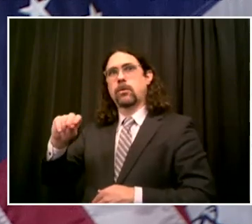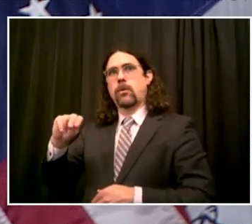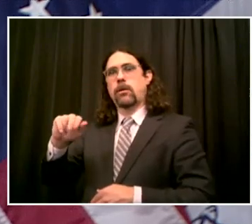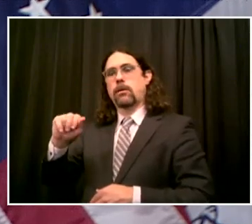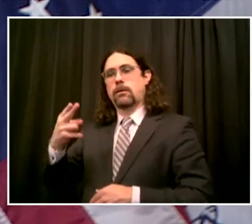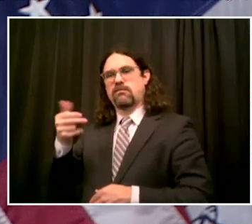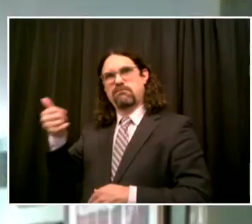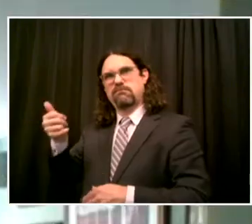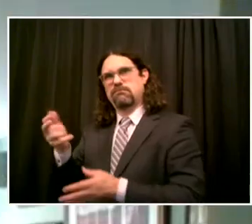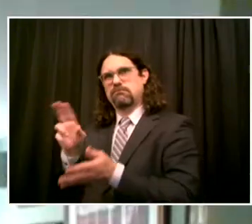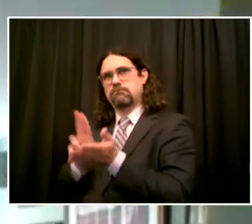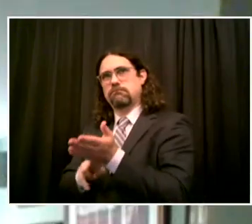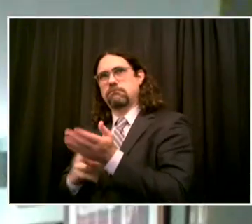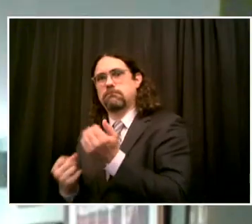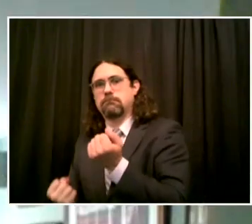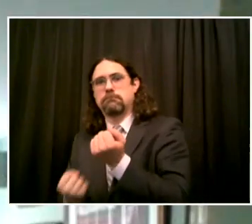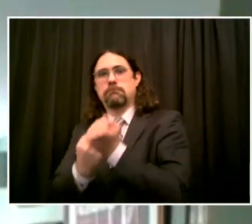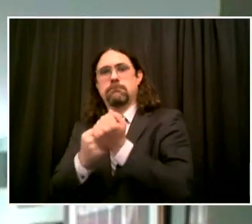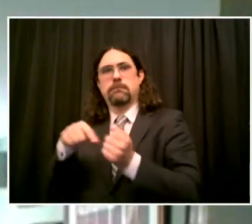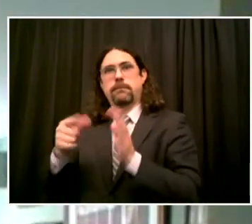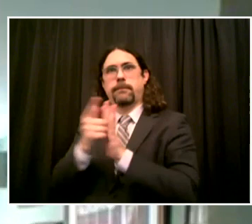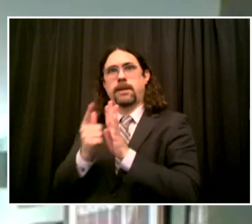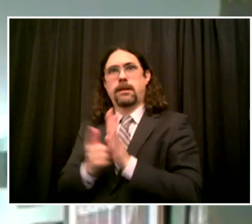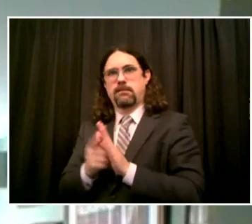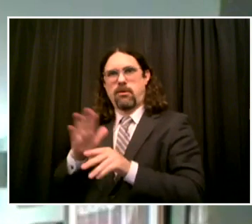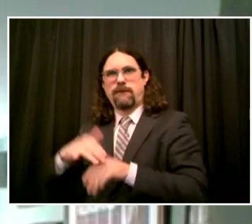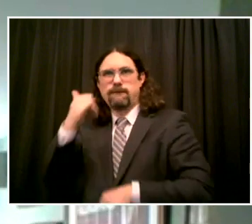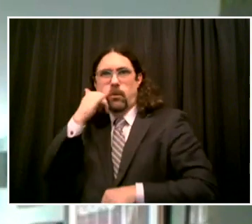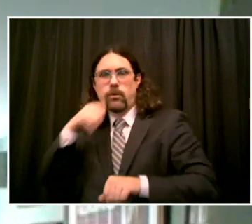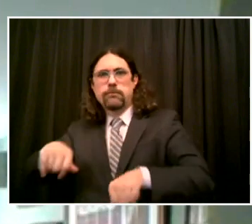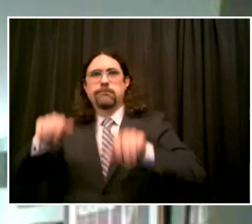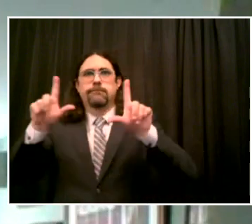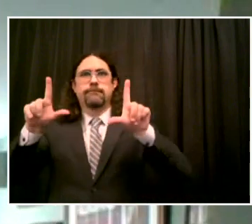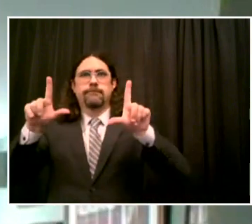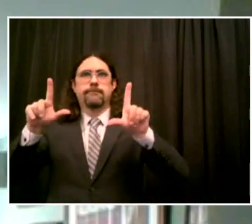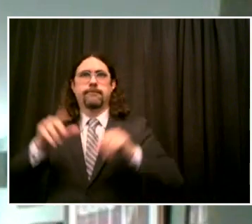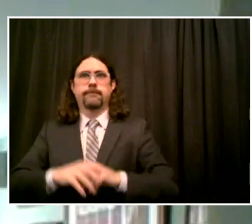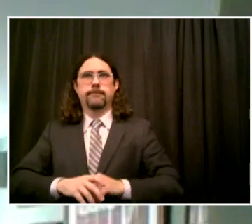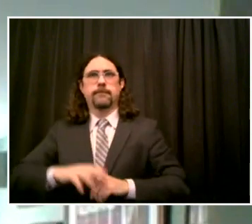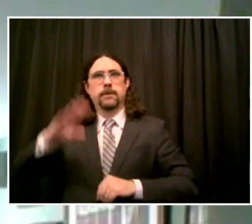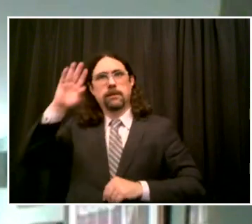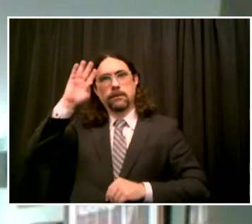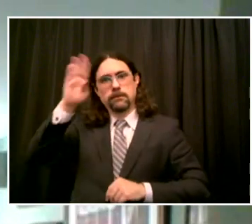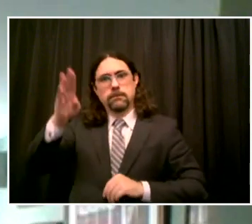THE SMALL BUSINESS COMMITTEE.